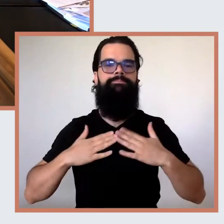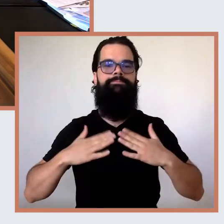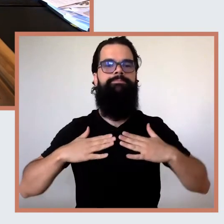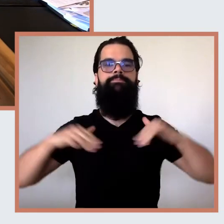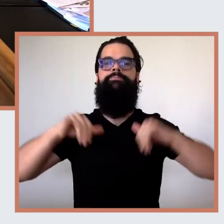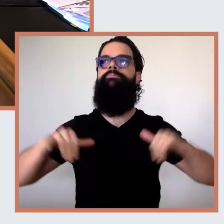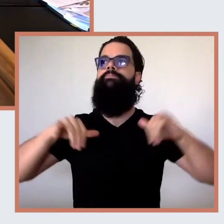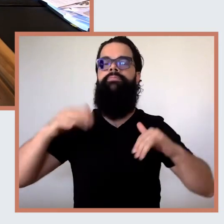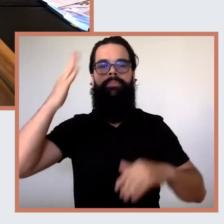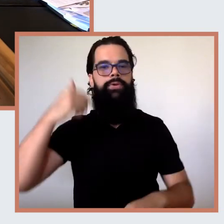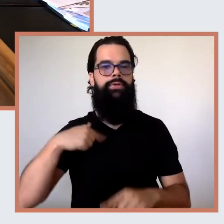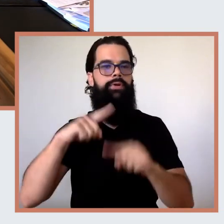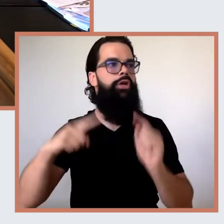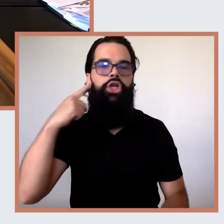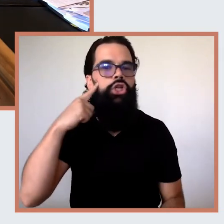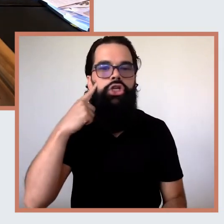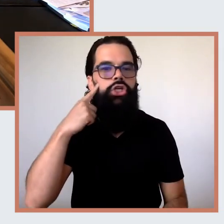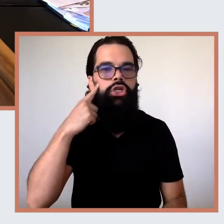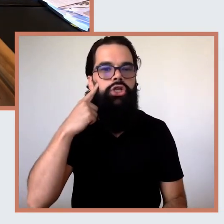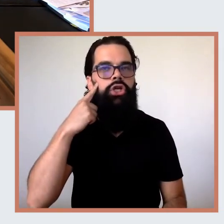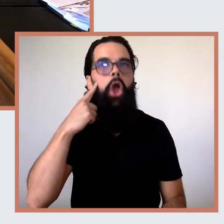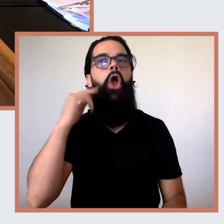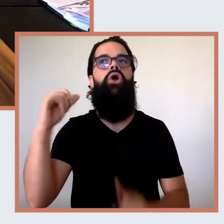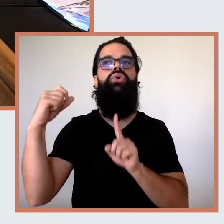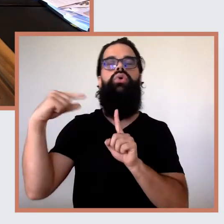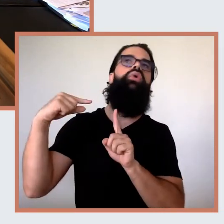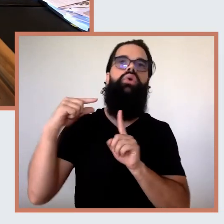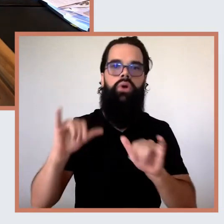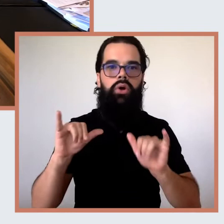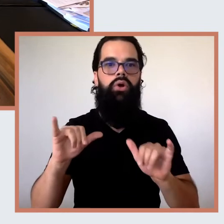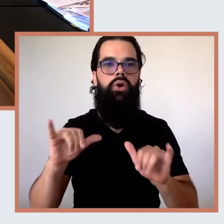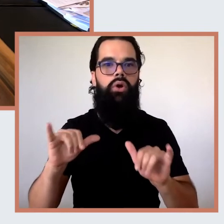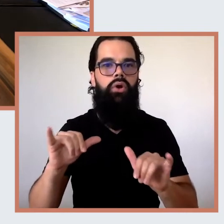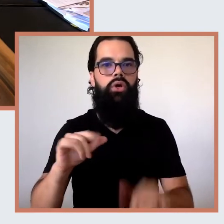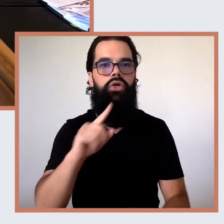as a writer because I'm not thinking, oh, the character I was just pitching couldn't hear, no, I was just pitching